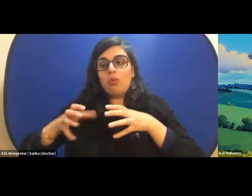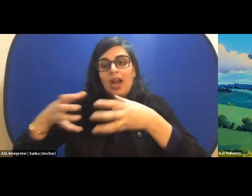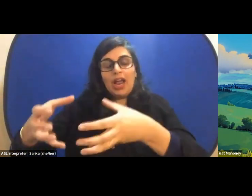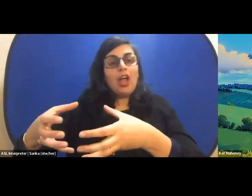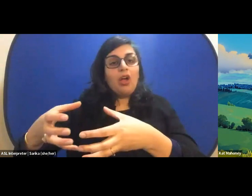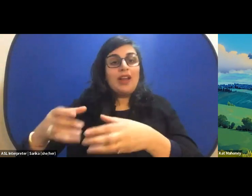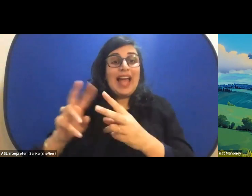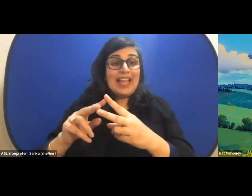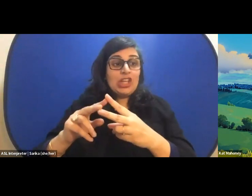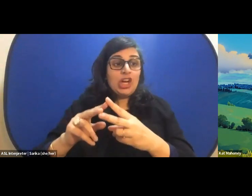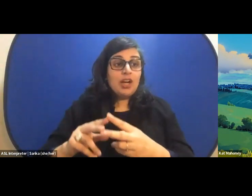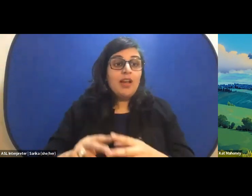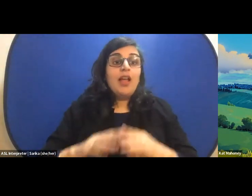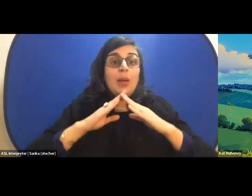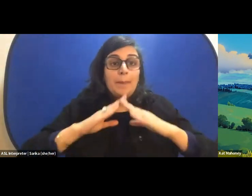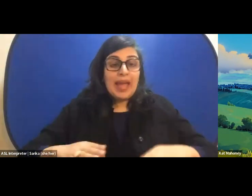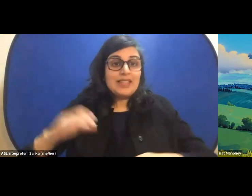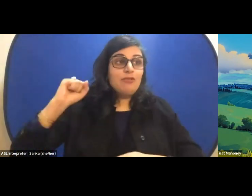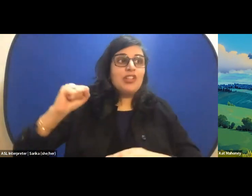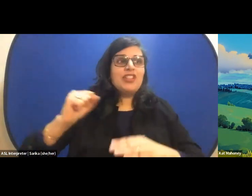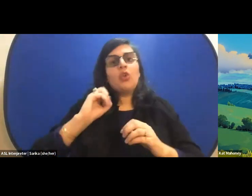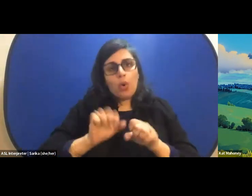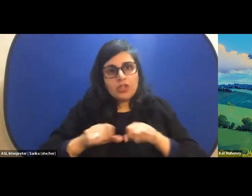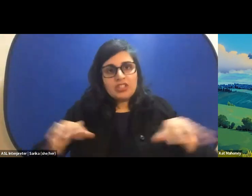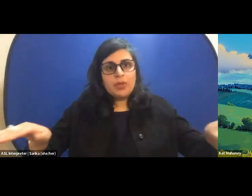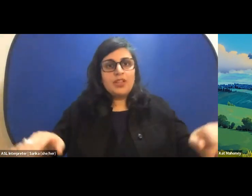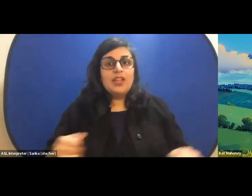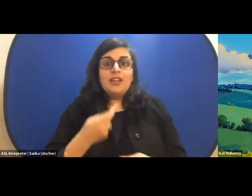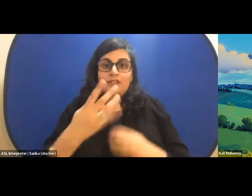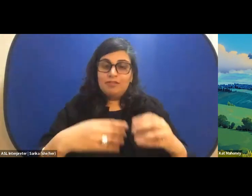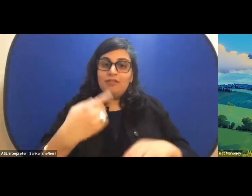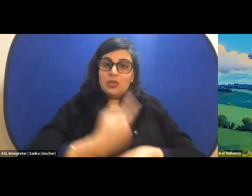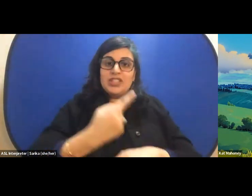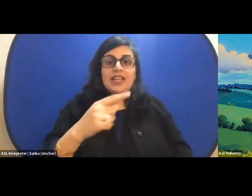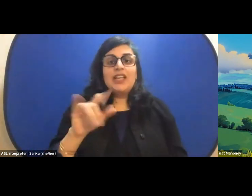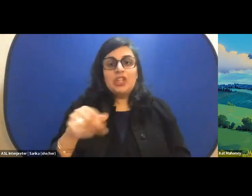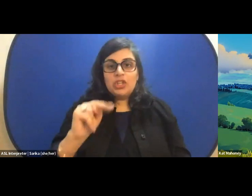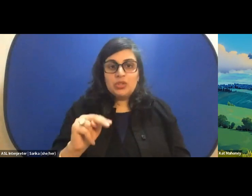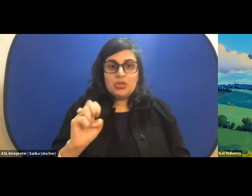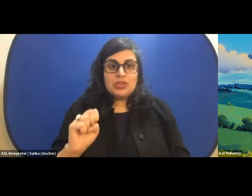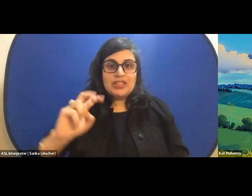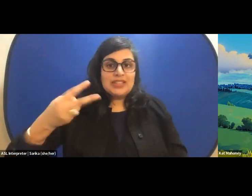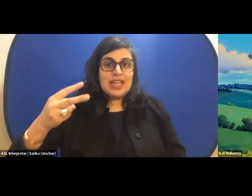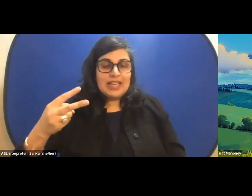firing tear gas and other weapons into a crowd that was engaging in passive resistance or